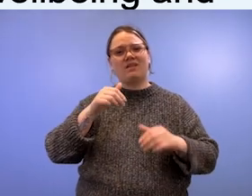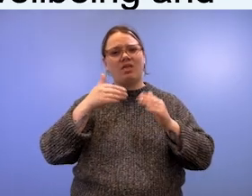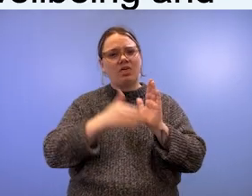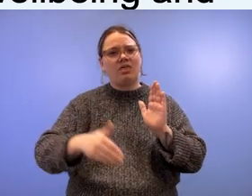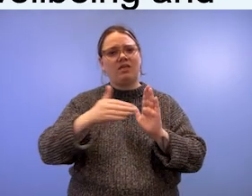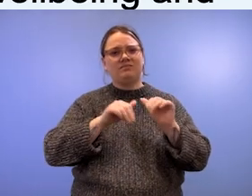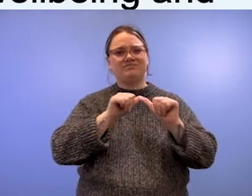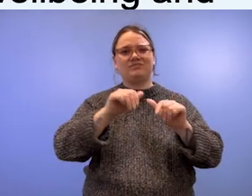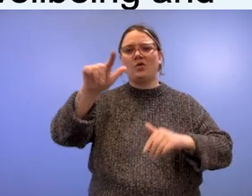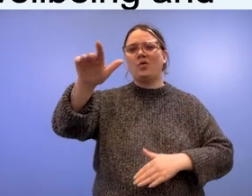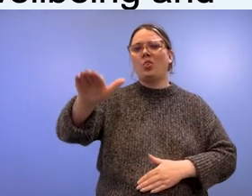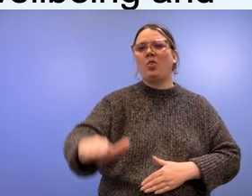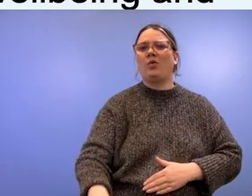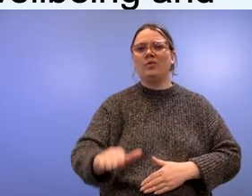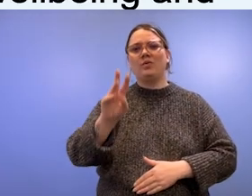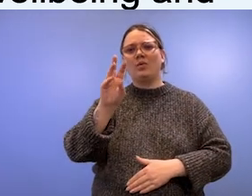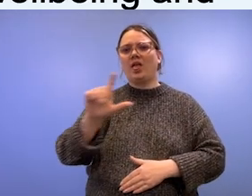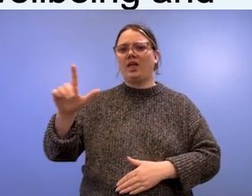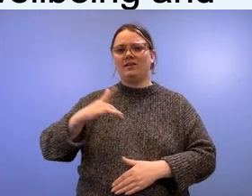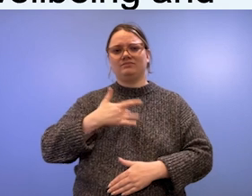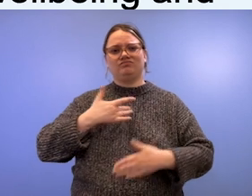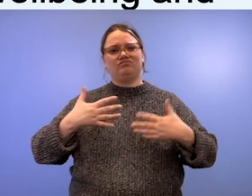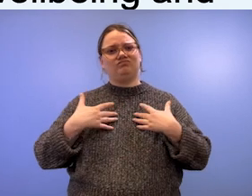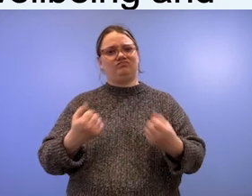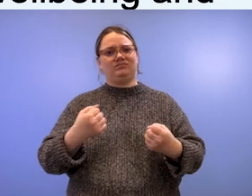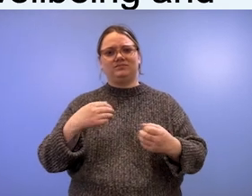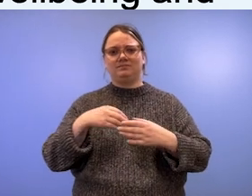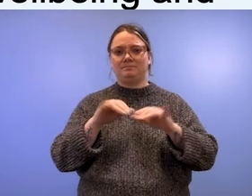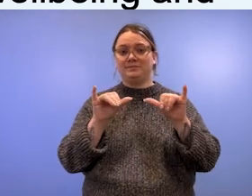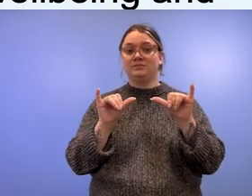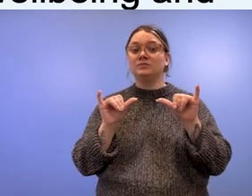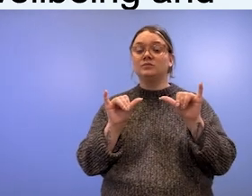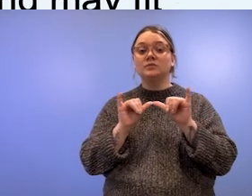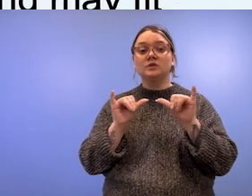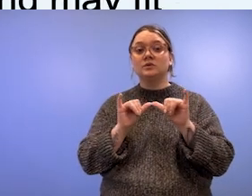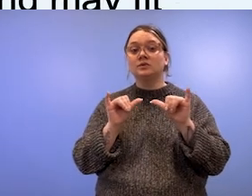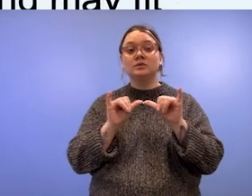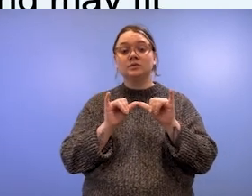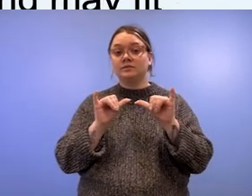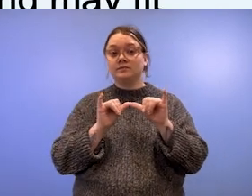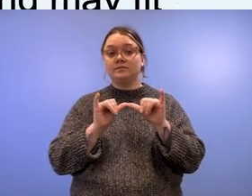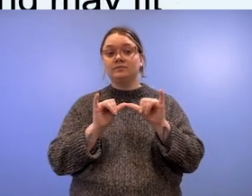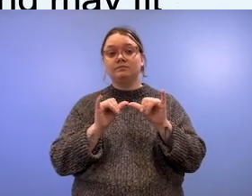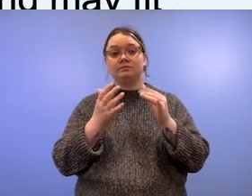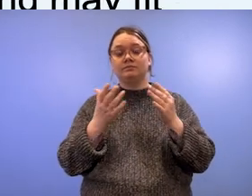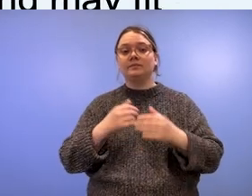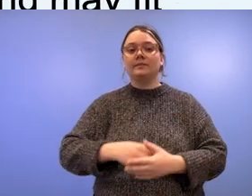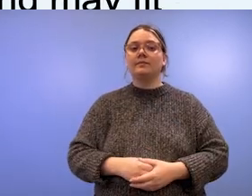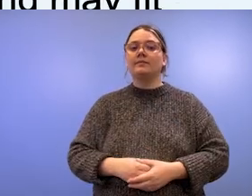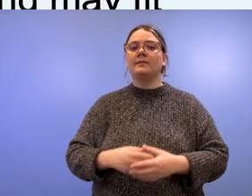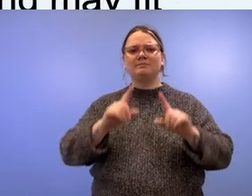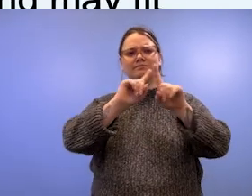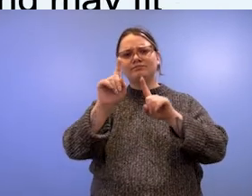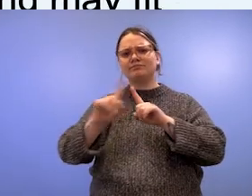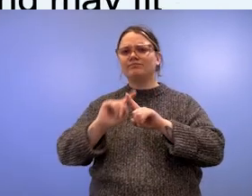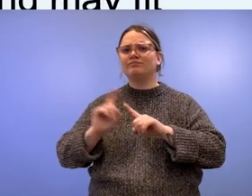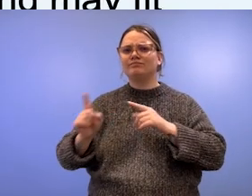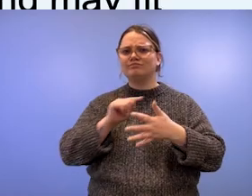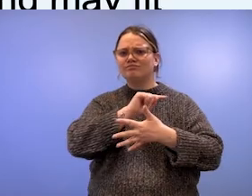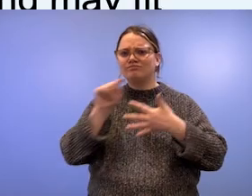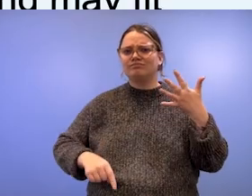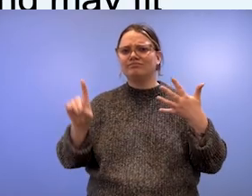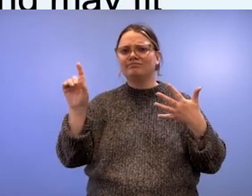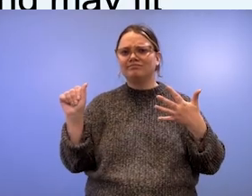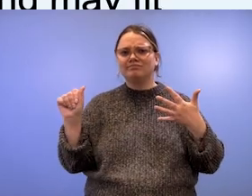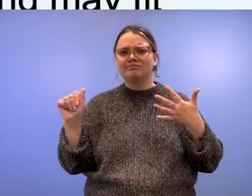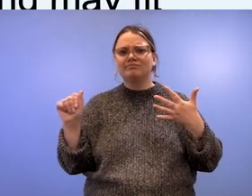a lower level of well-being in all areas measured. So types of disabilities so disabilities can be.